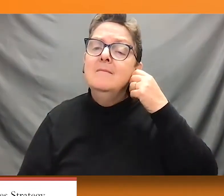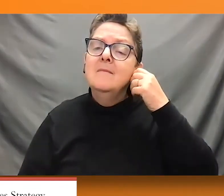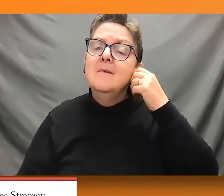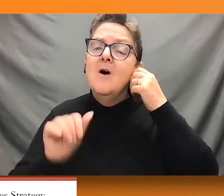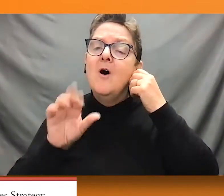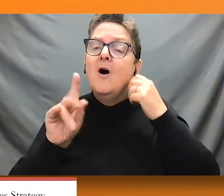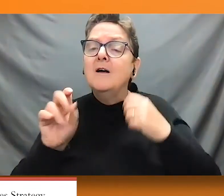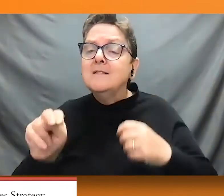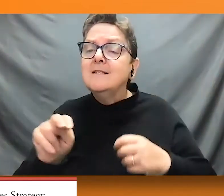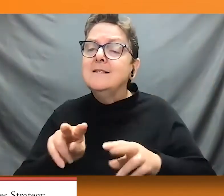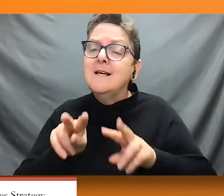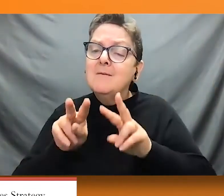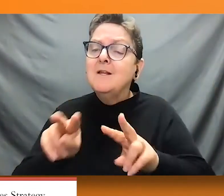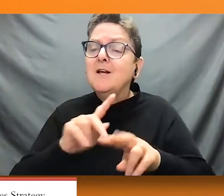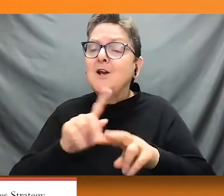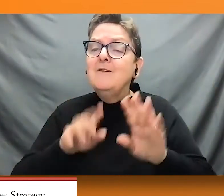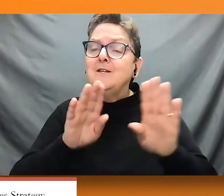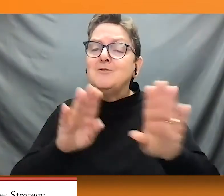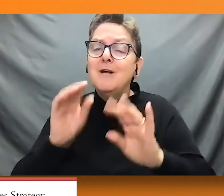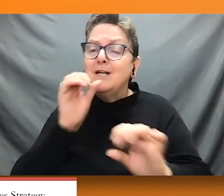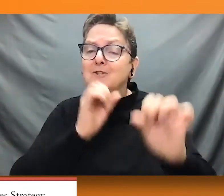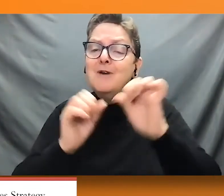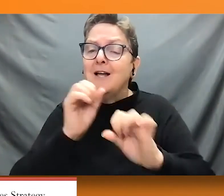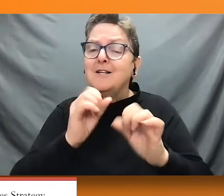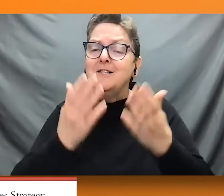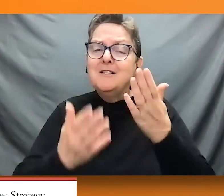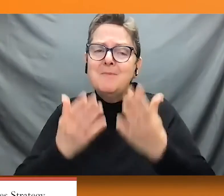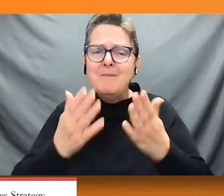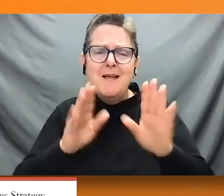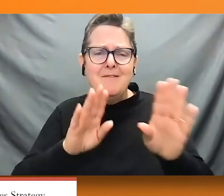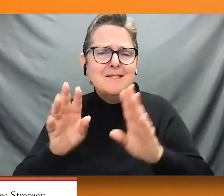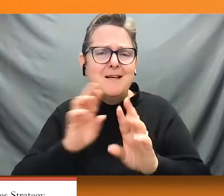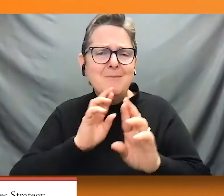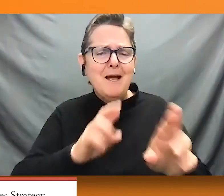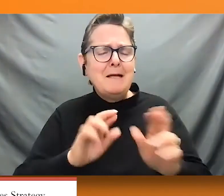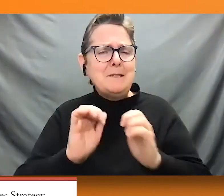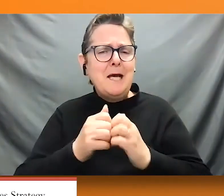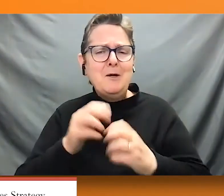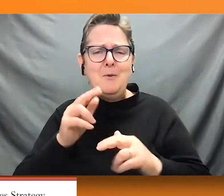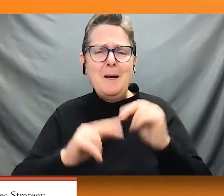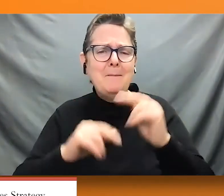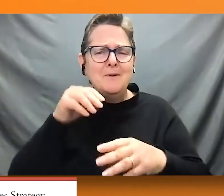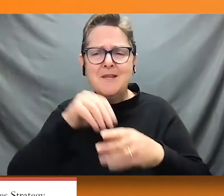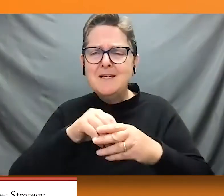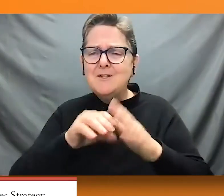And a comment. It says, "I'm looking at all of "these great strategies and probably having "the same reaction as others-- "how to fit this into curriculum.